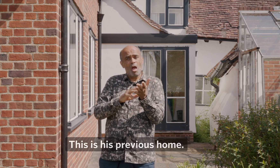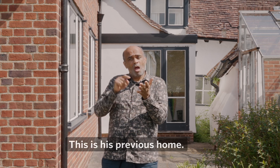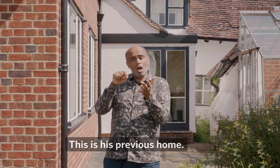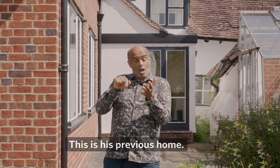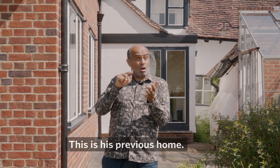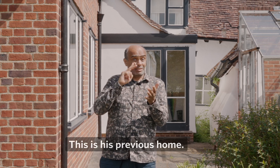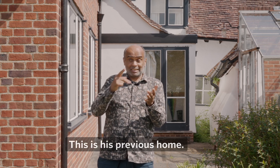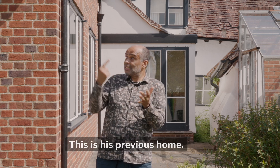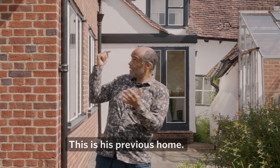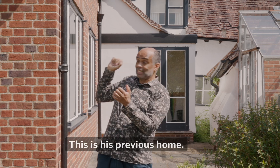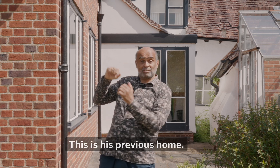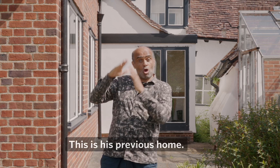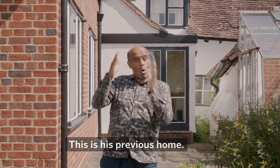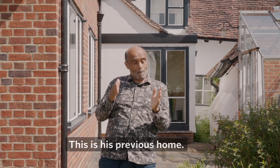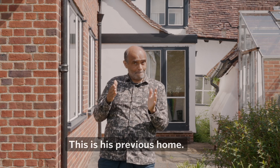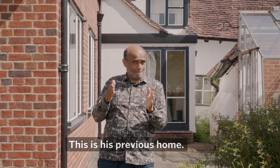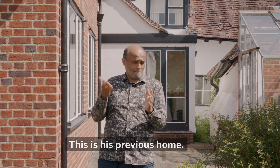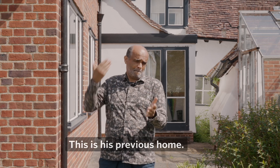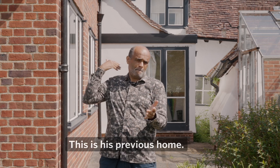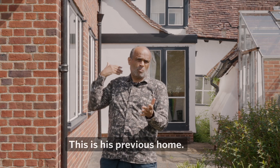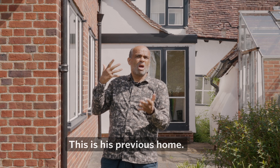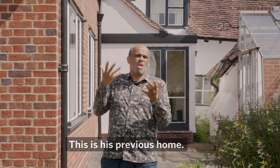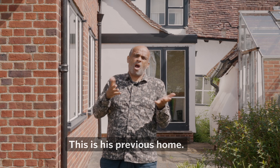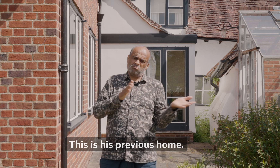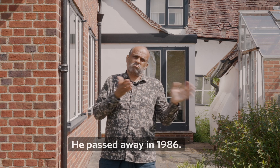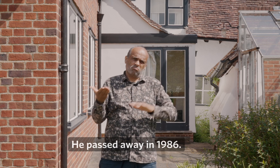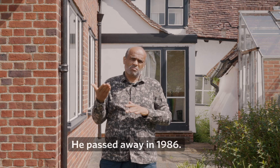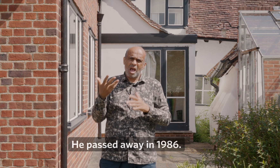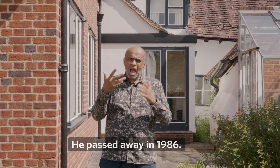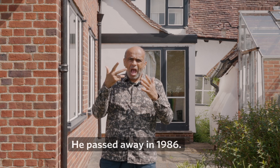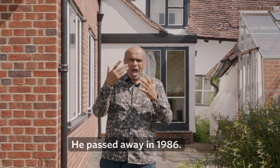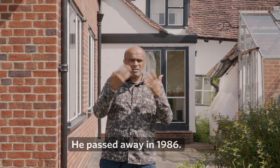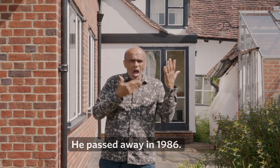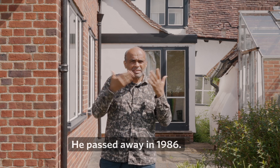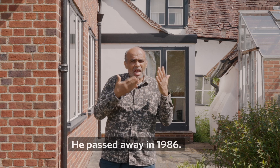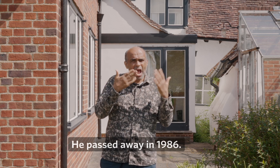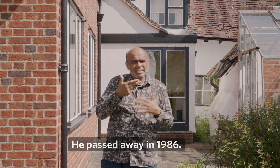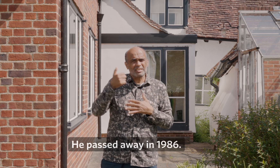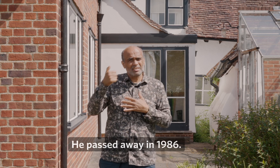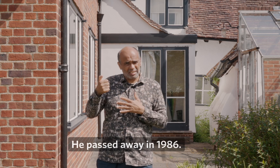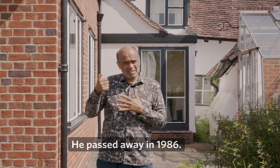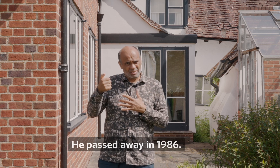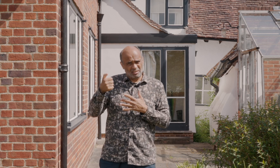This is his previous home. He passed away in 1986.